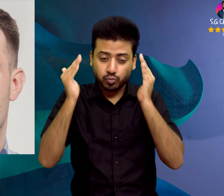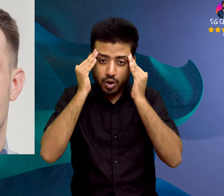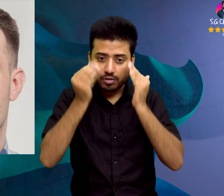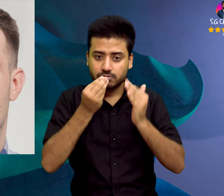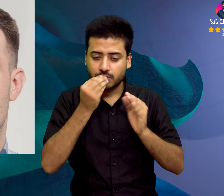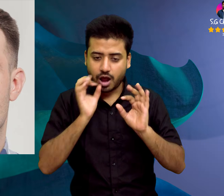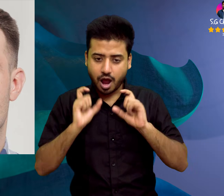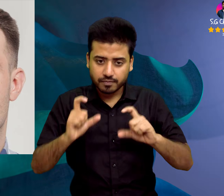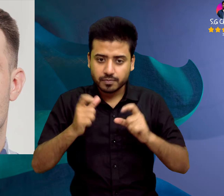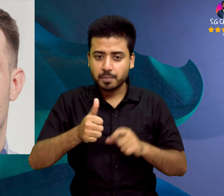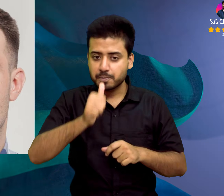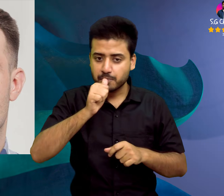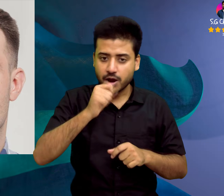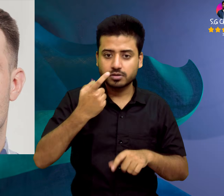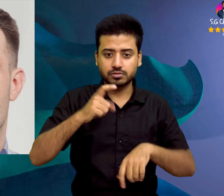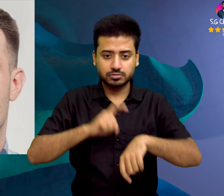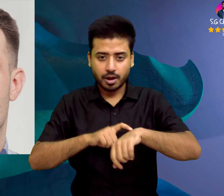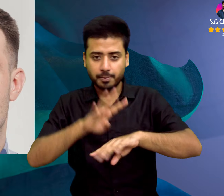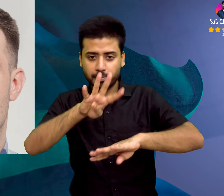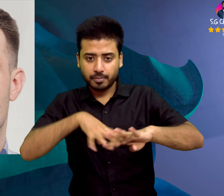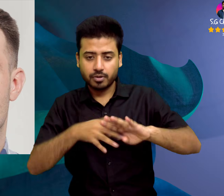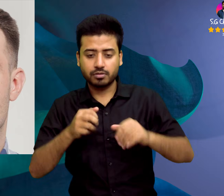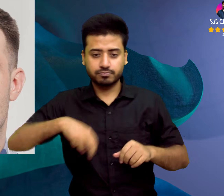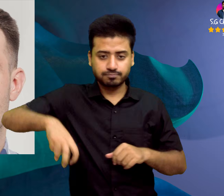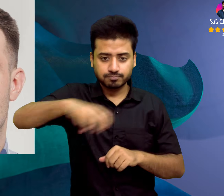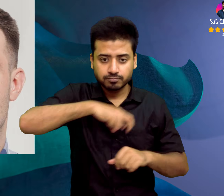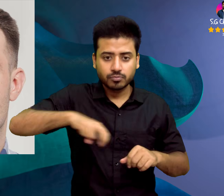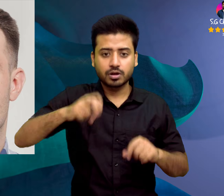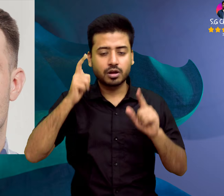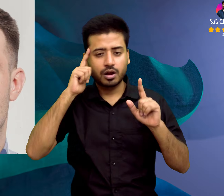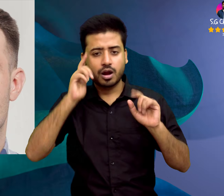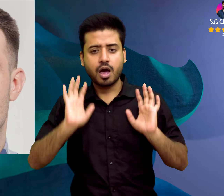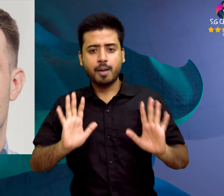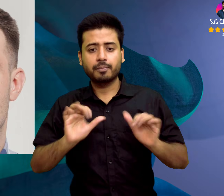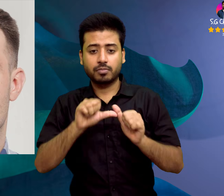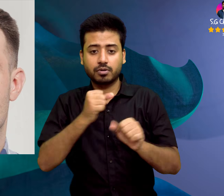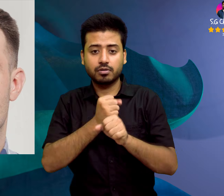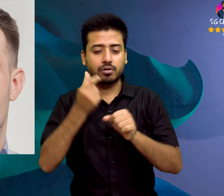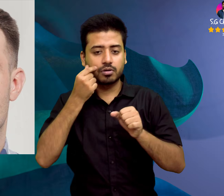extreme overeating during the evening meal. Understanding the complex interactions between